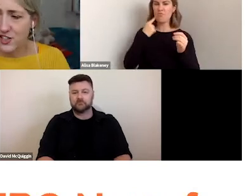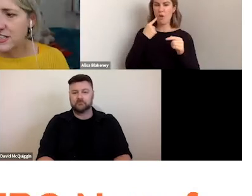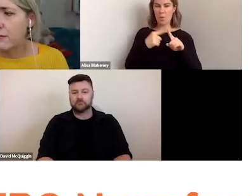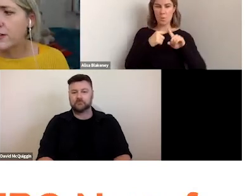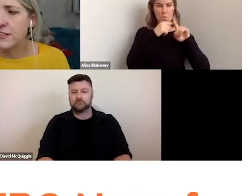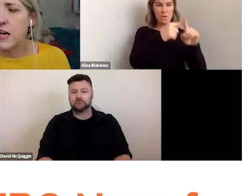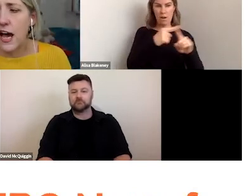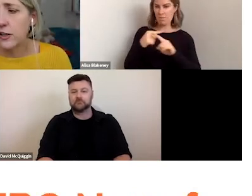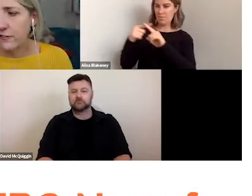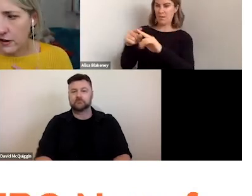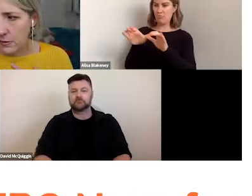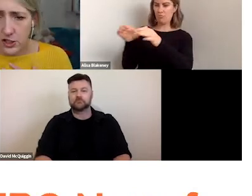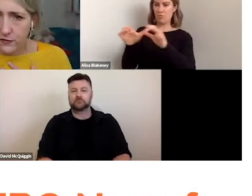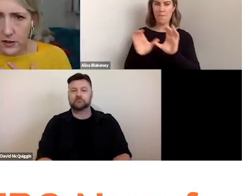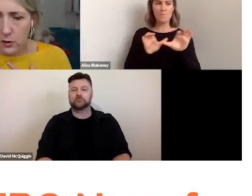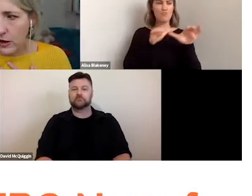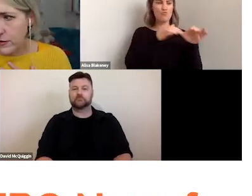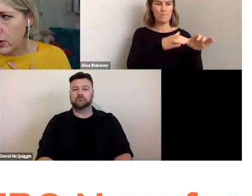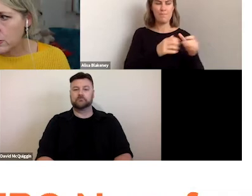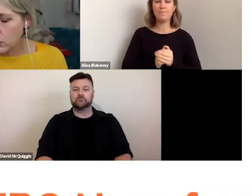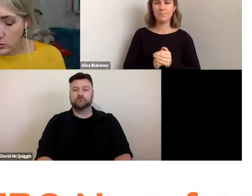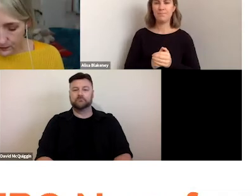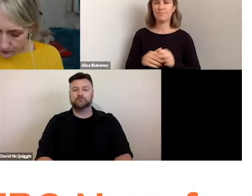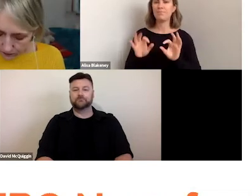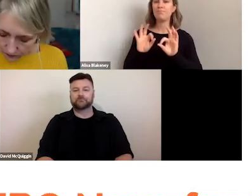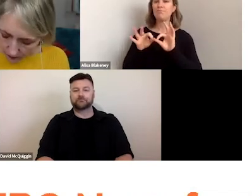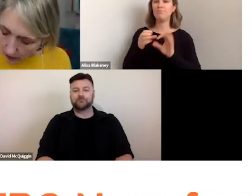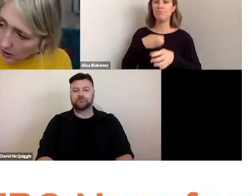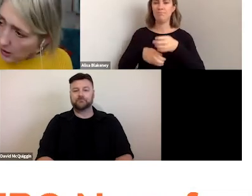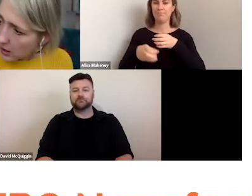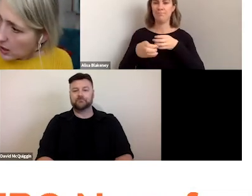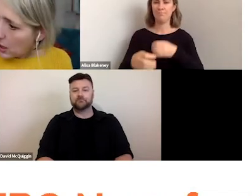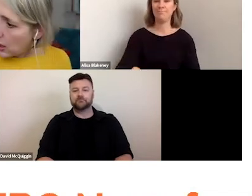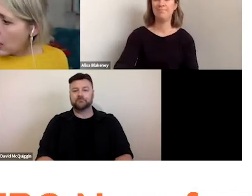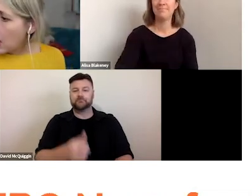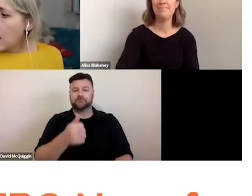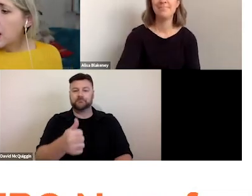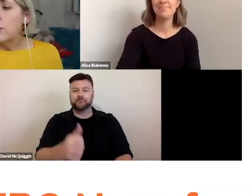I don't get lots of videos.